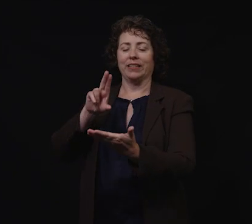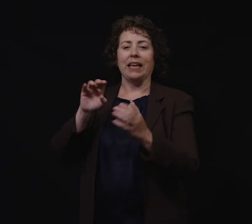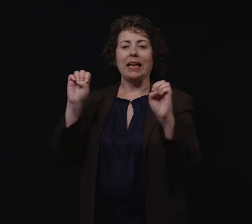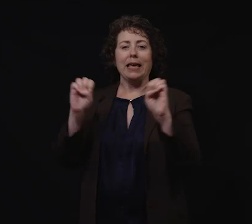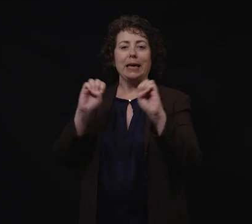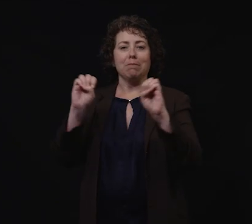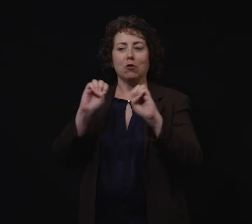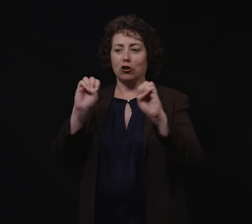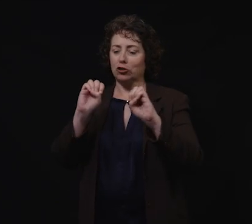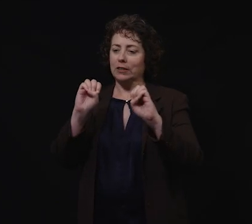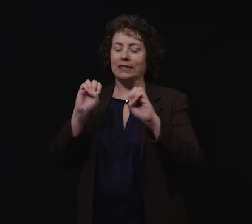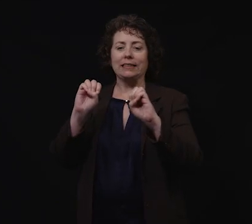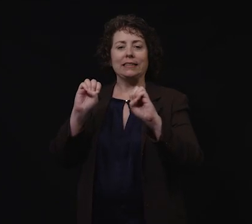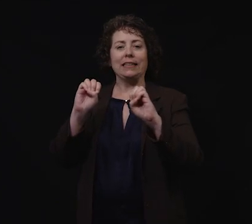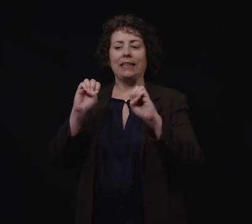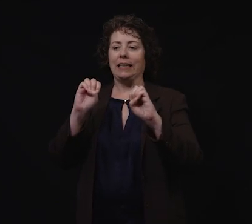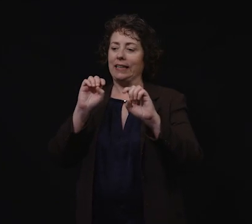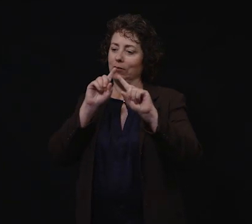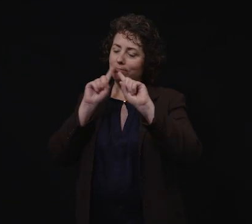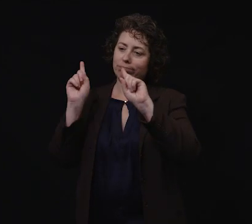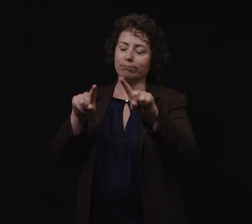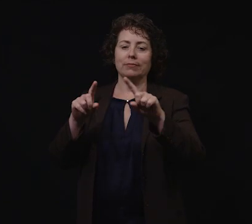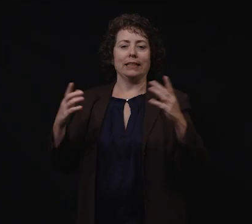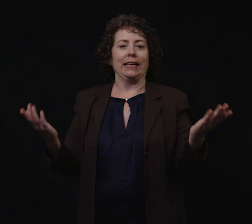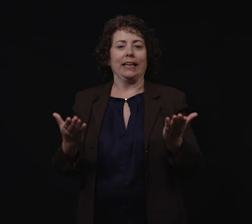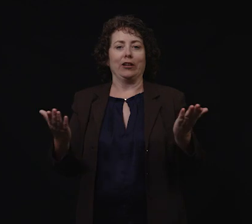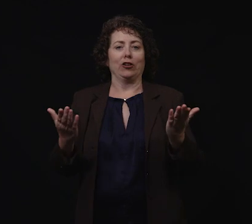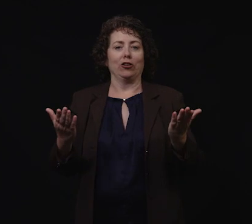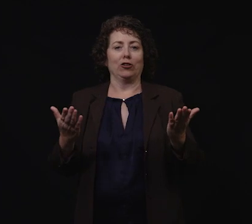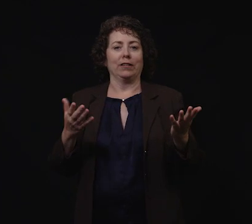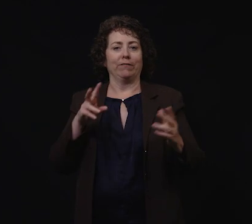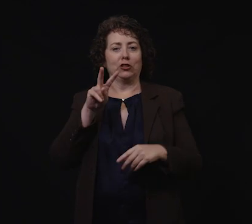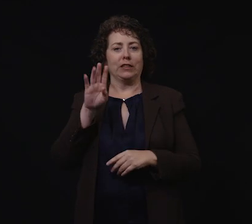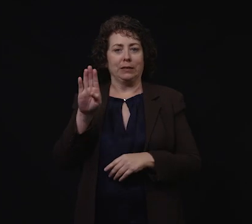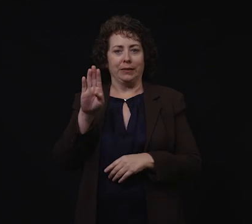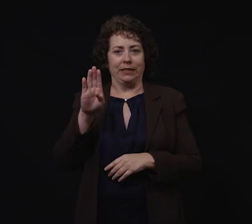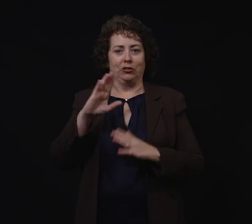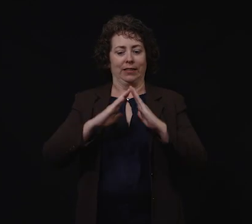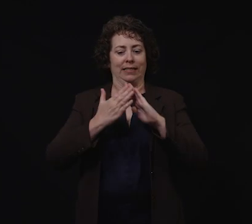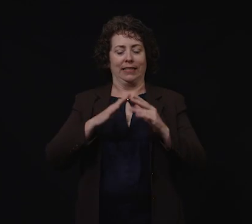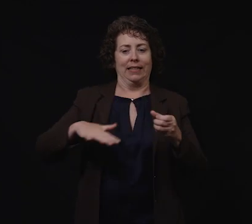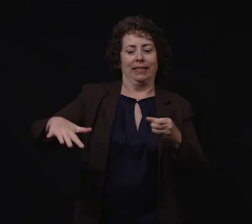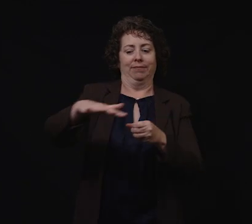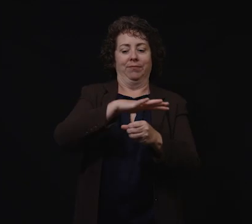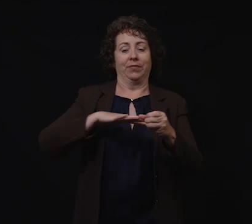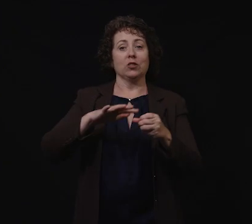declaring an emergency situation here in Virginia Beach so that my City Council tomorrow can